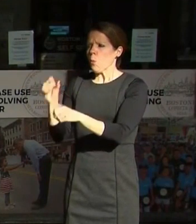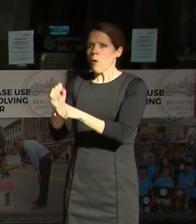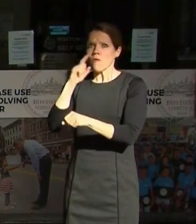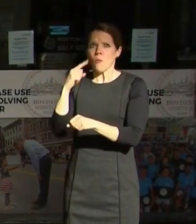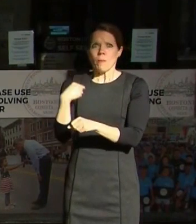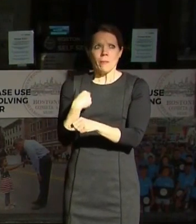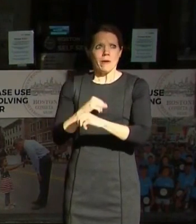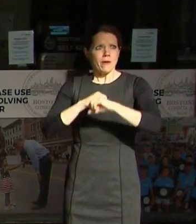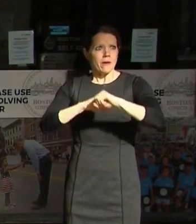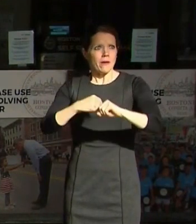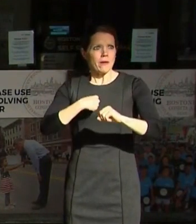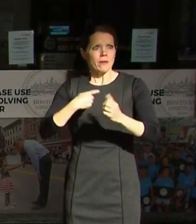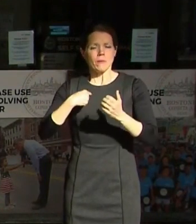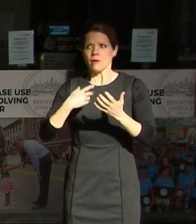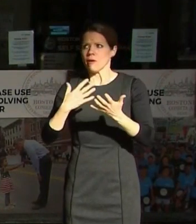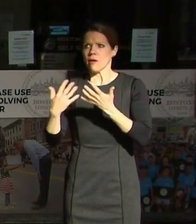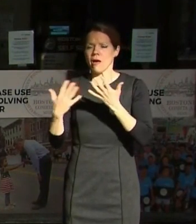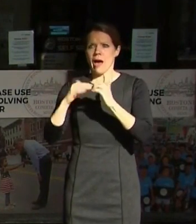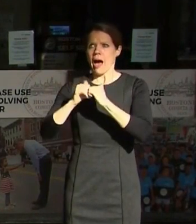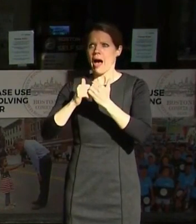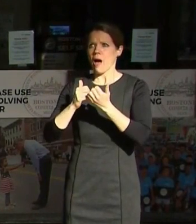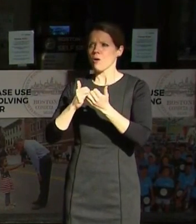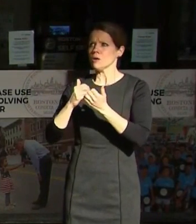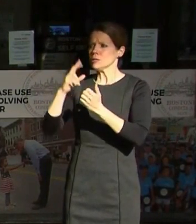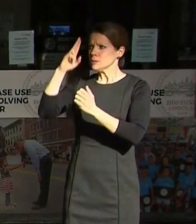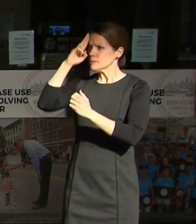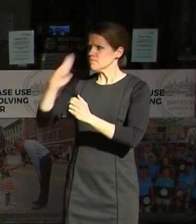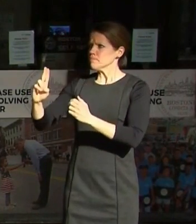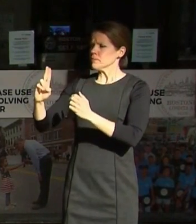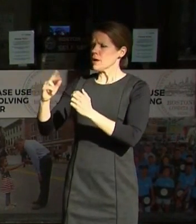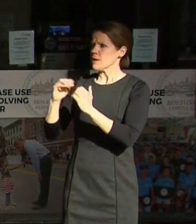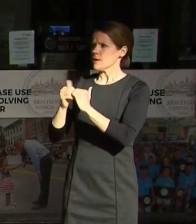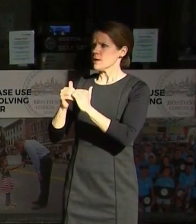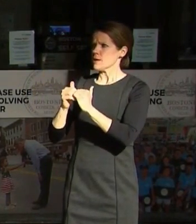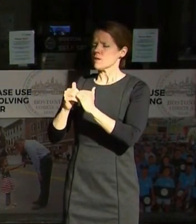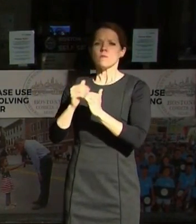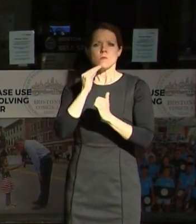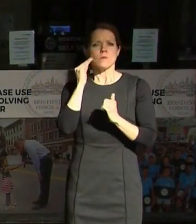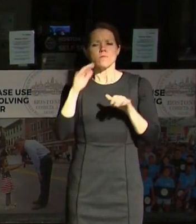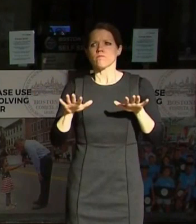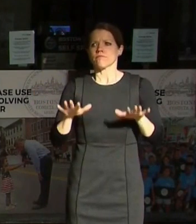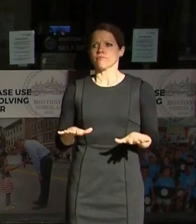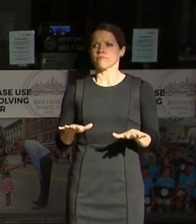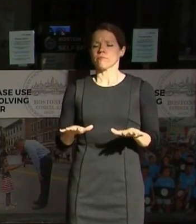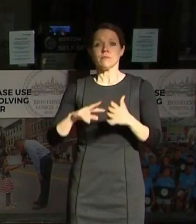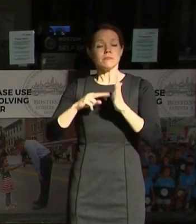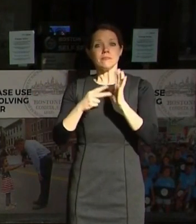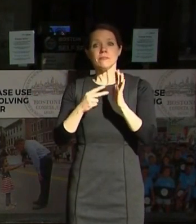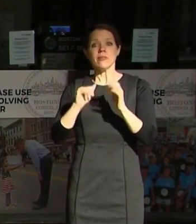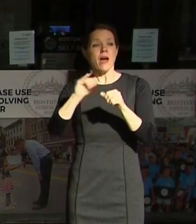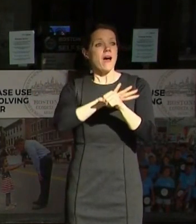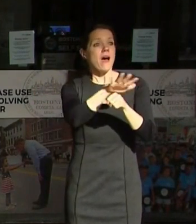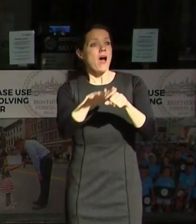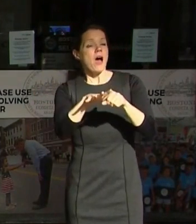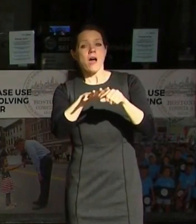CAN DO STAY HOME IN MEMORY OF THE OFFICER. STAY AT HOME OUT OF RESPECT AND GRATITUDE FOR THE FIRST RESPONDERS AND HEALTHCARE WORKERS WHO ARE WORKING FOR US